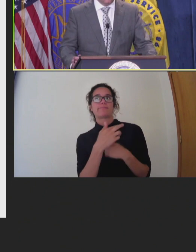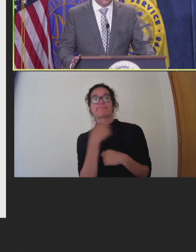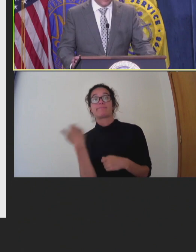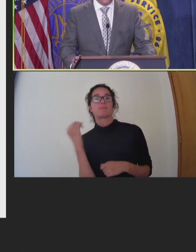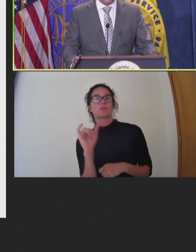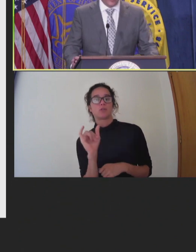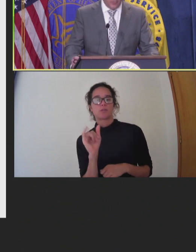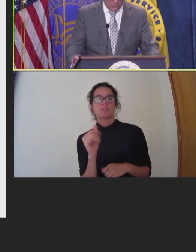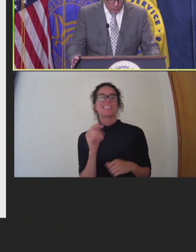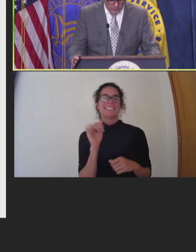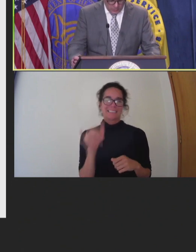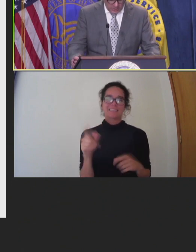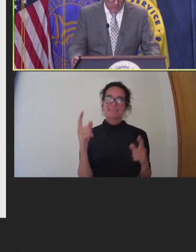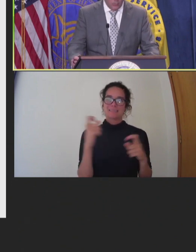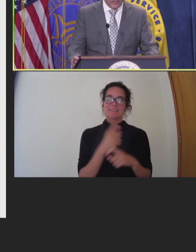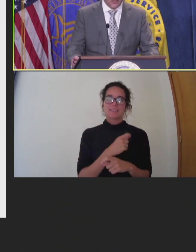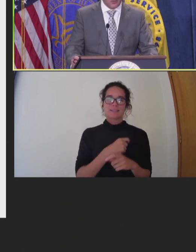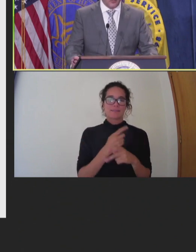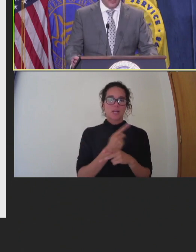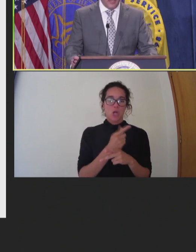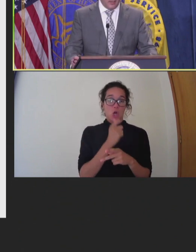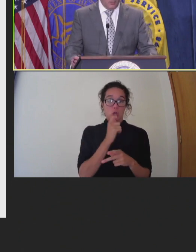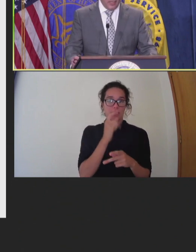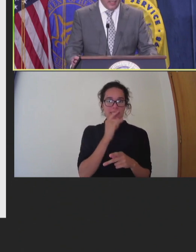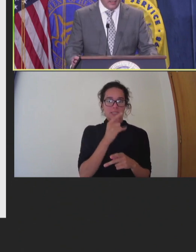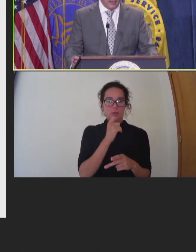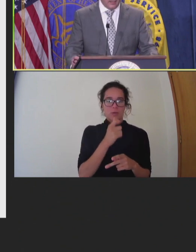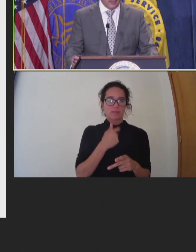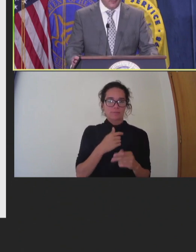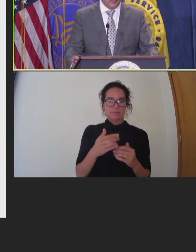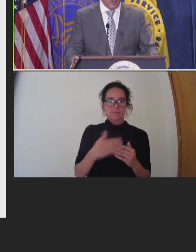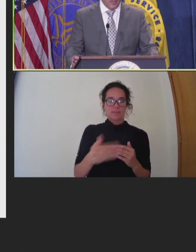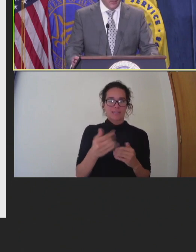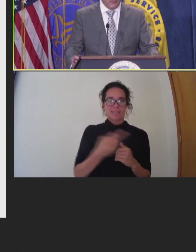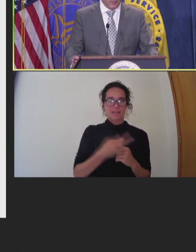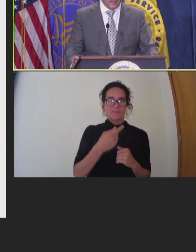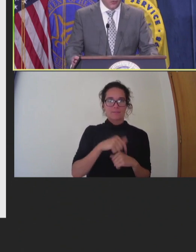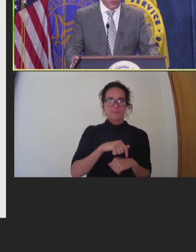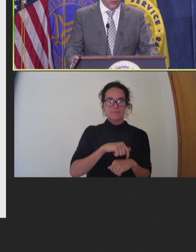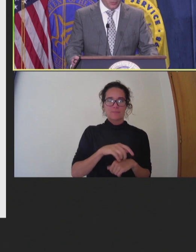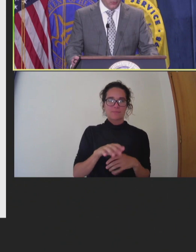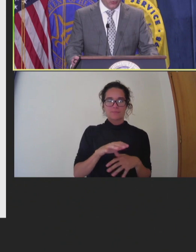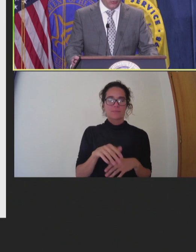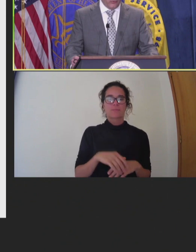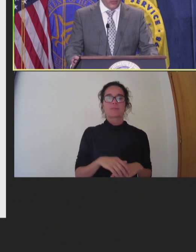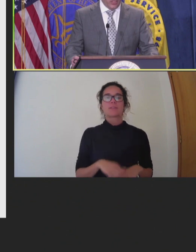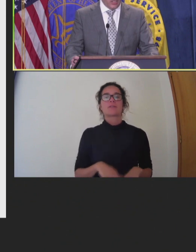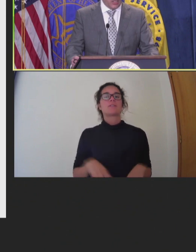the next step is once we determine that we had some potential exposures -- and it